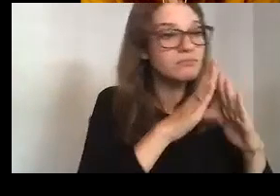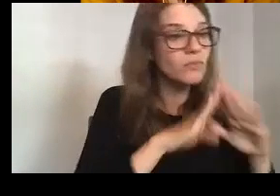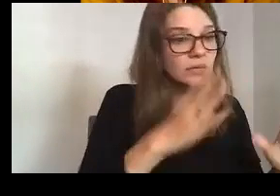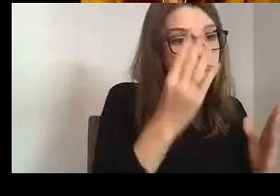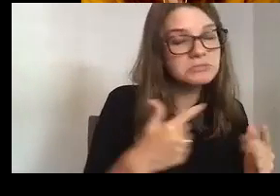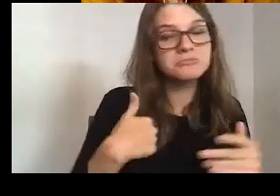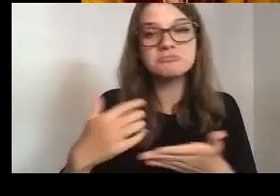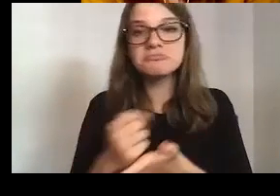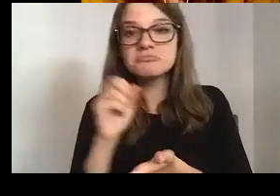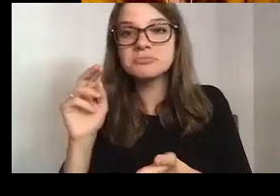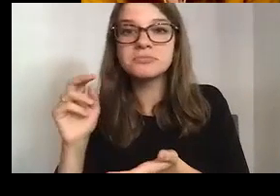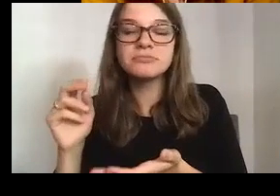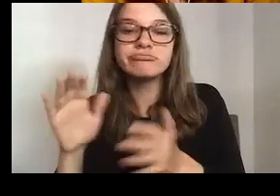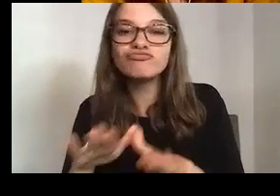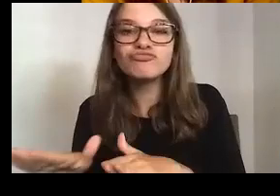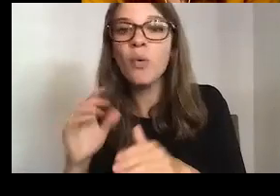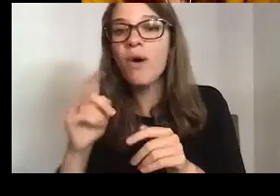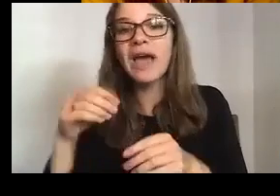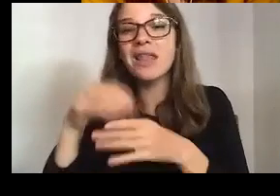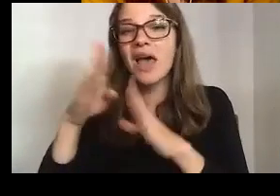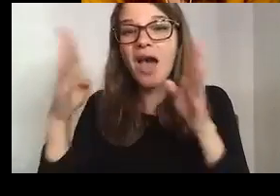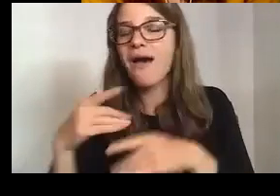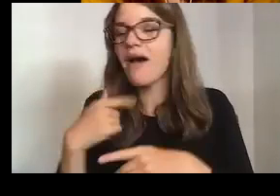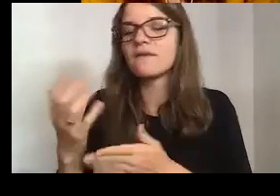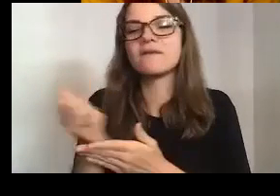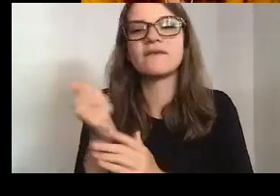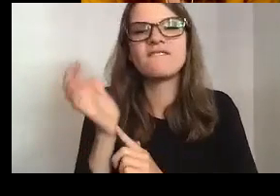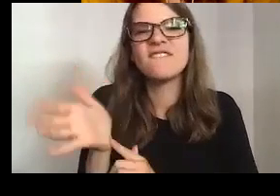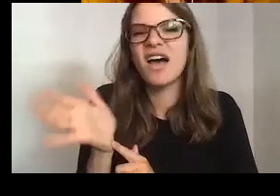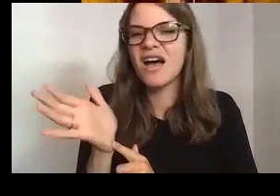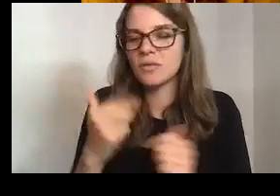in your house that you can just take five minutes to take you know take some time for yourself